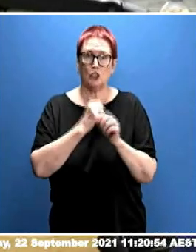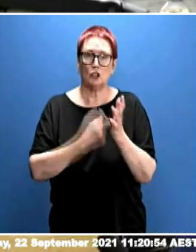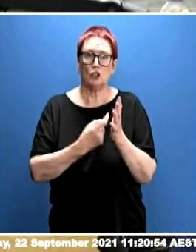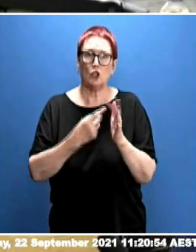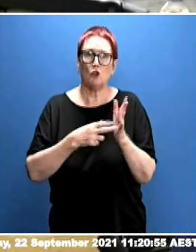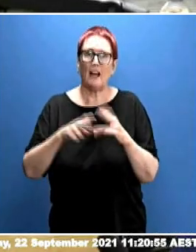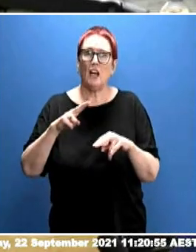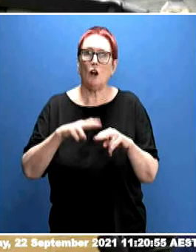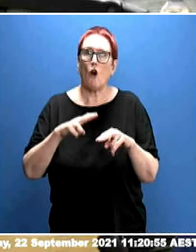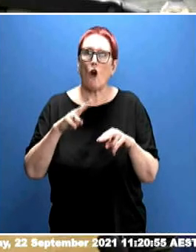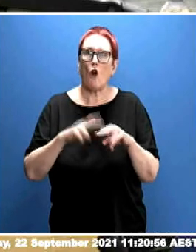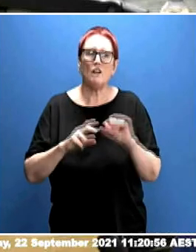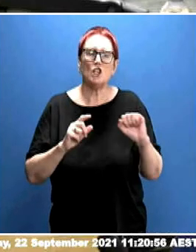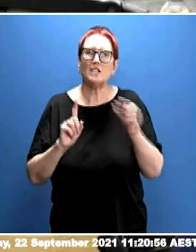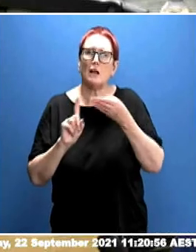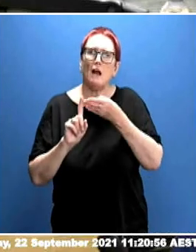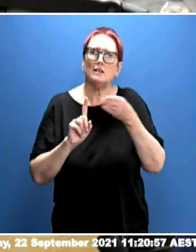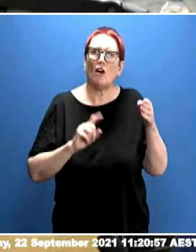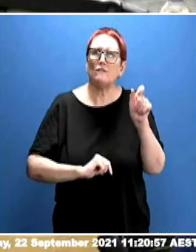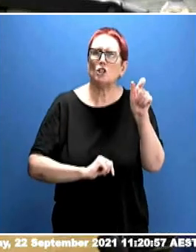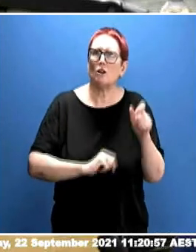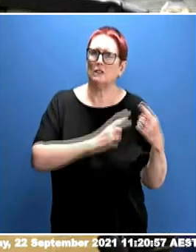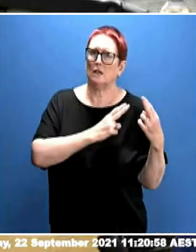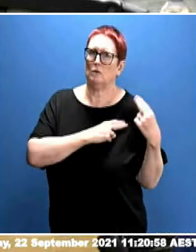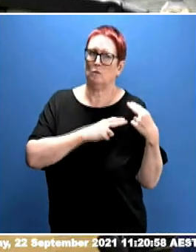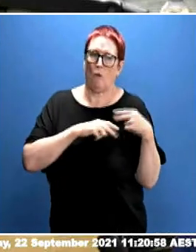Diversion Officer of the Aboriginal Legal Service Western Australia.